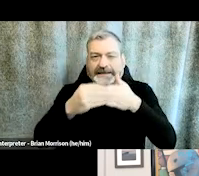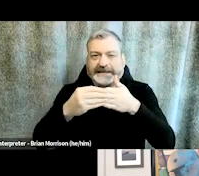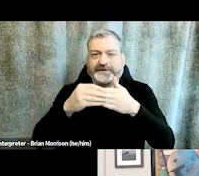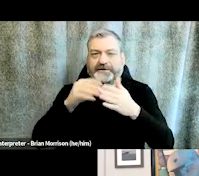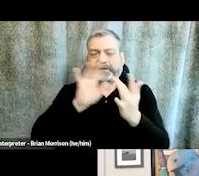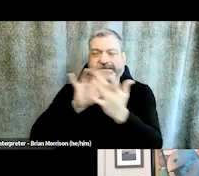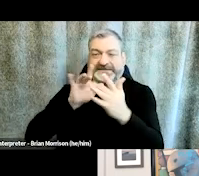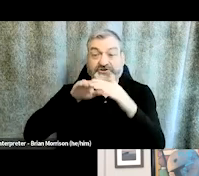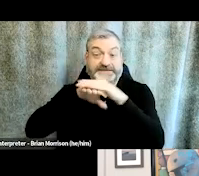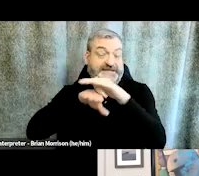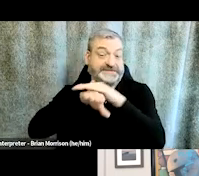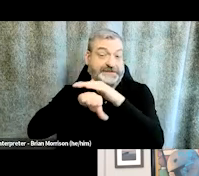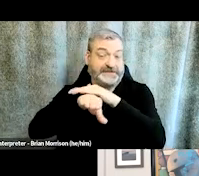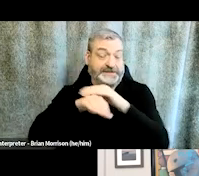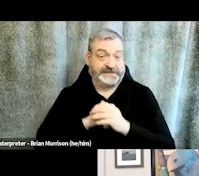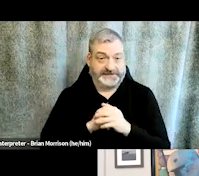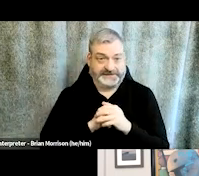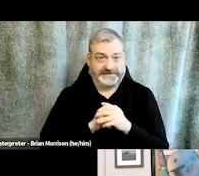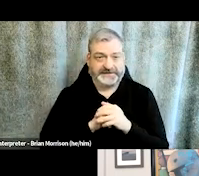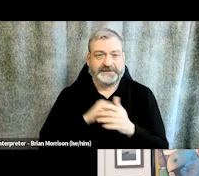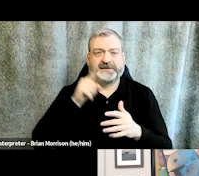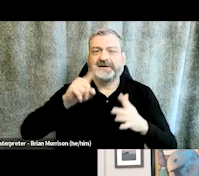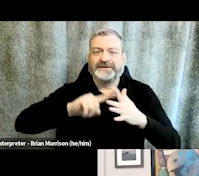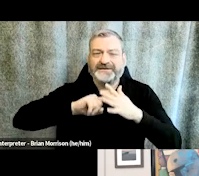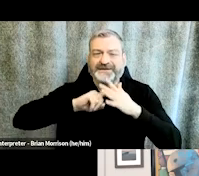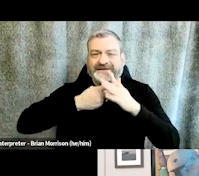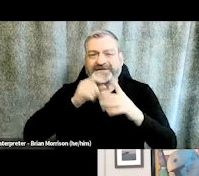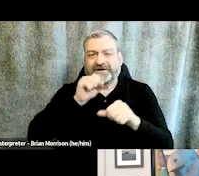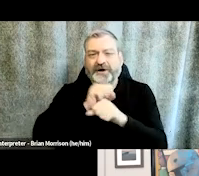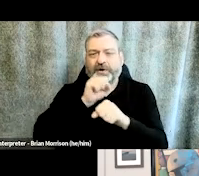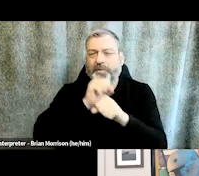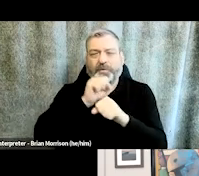and he started working on accessibility not because any client asked him to,